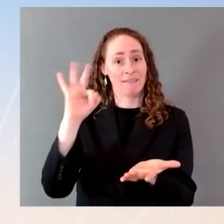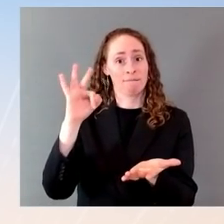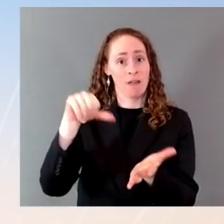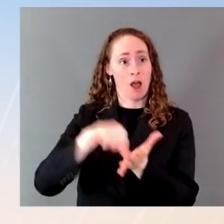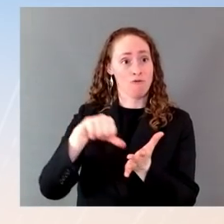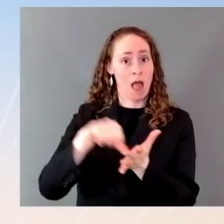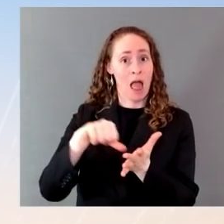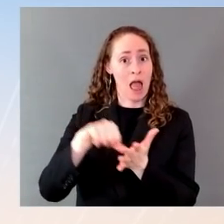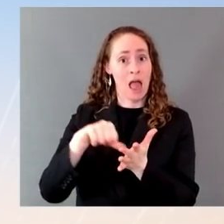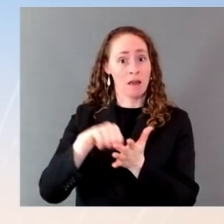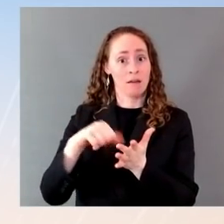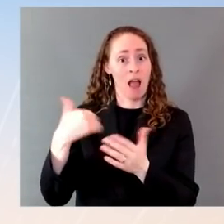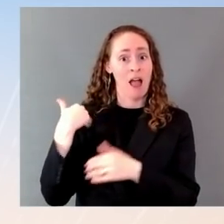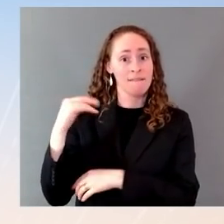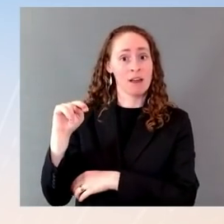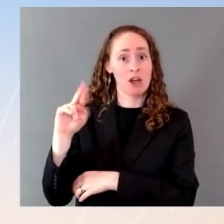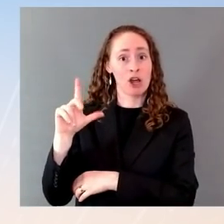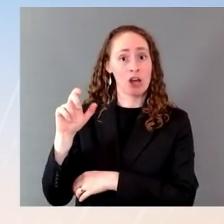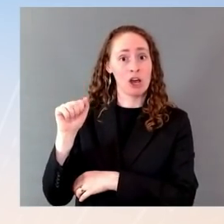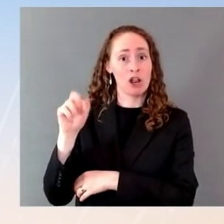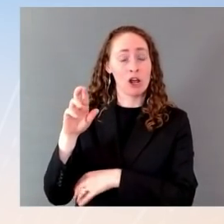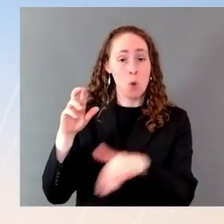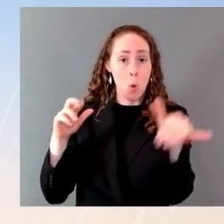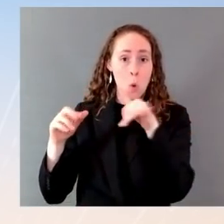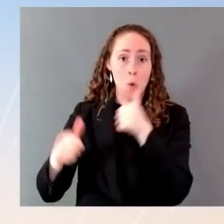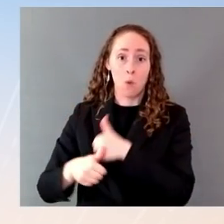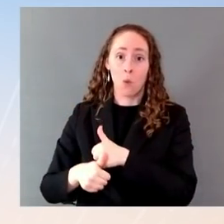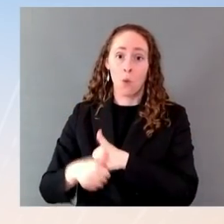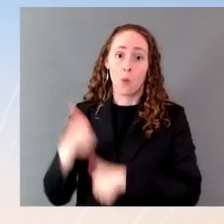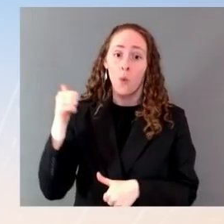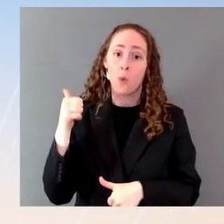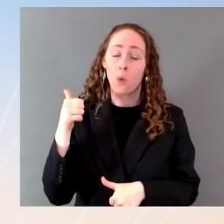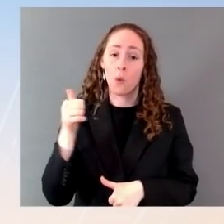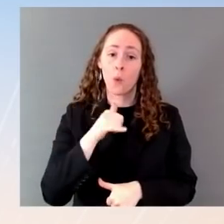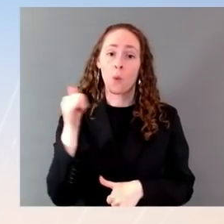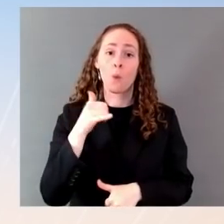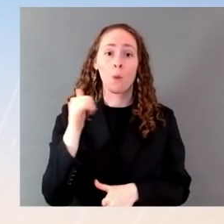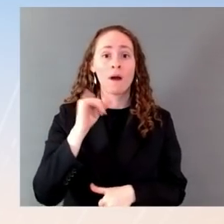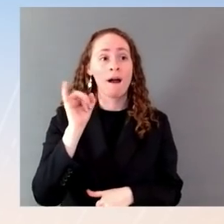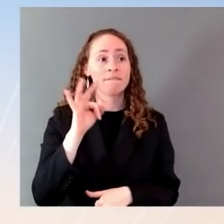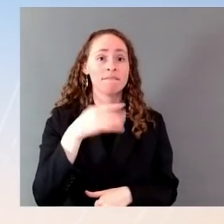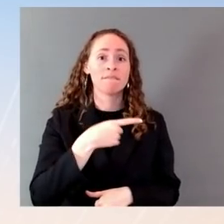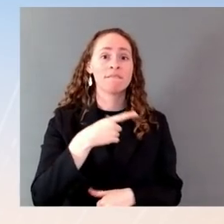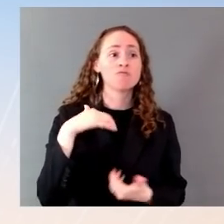to ensure they never get a nuclear weapon, and diplomacy is the best way forward. Yes. The Press: Can I follow up on Iran, please?